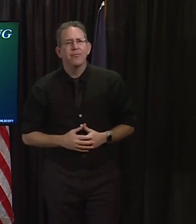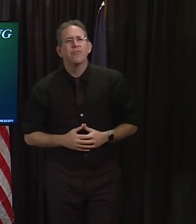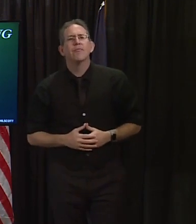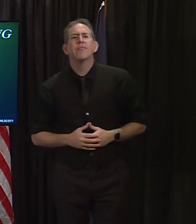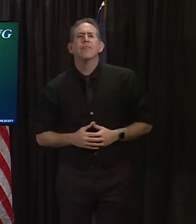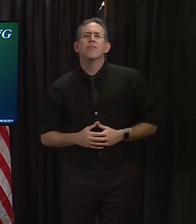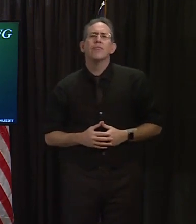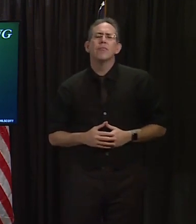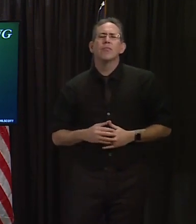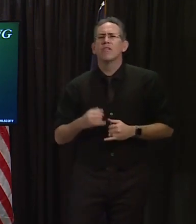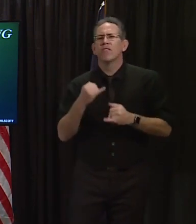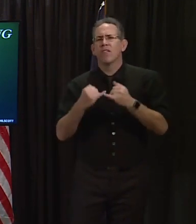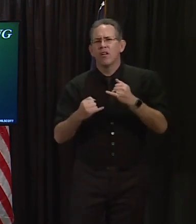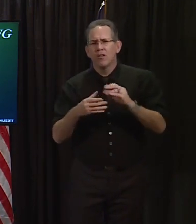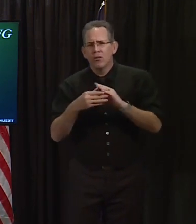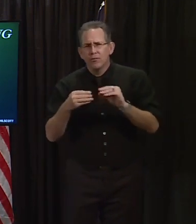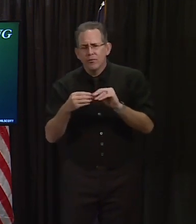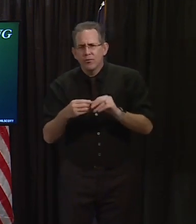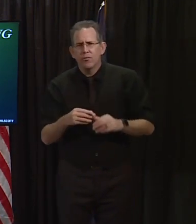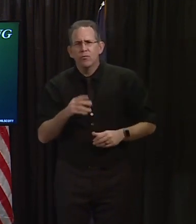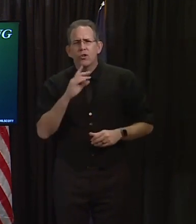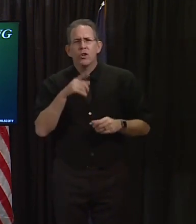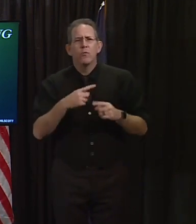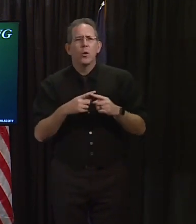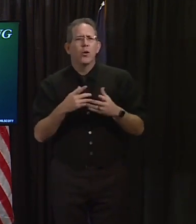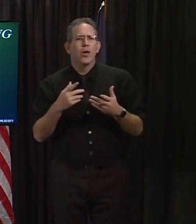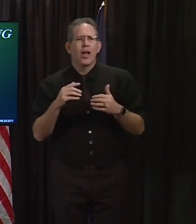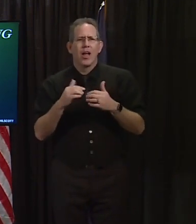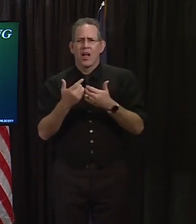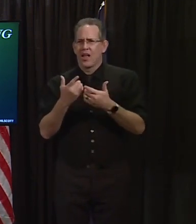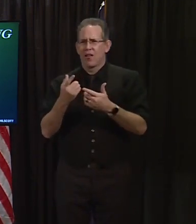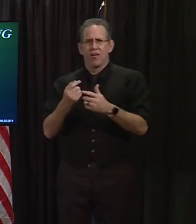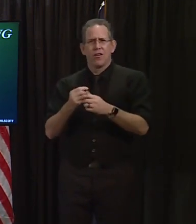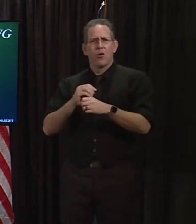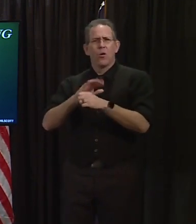Vermont in the nation right now, I want to take this moment to emphasize the